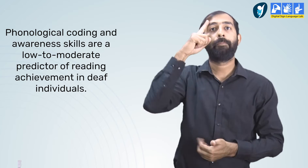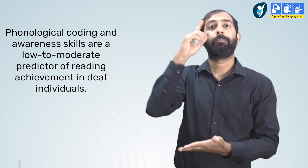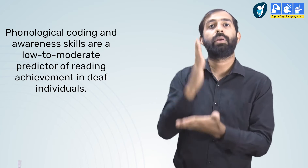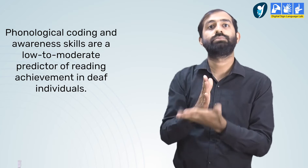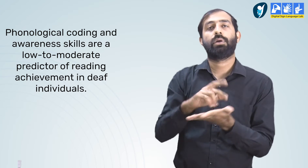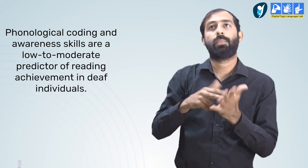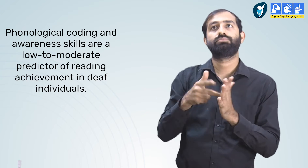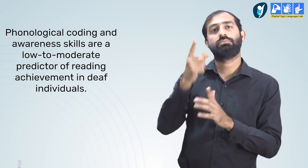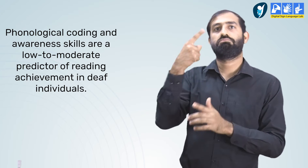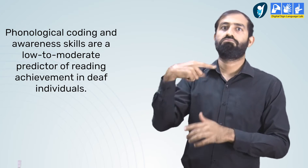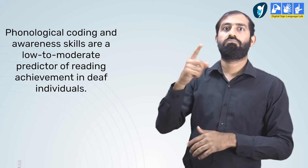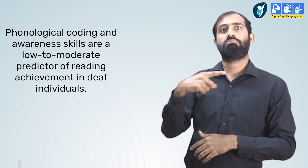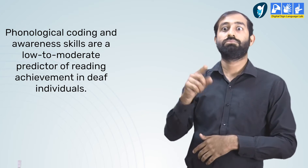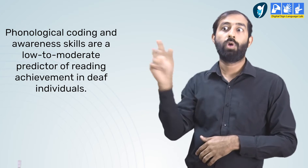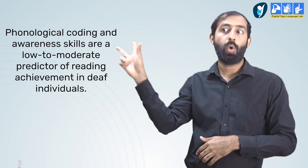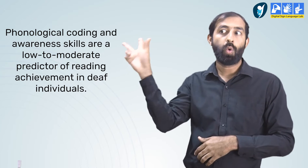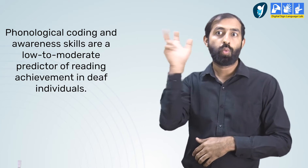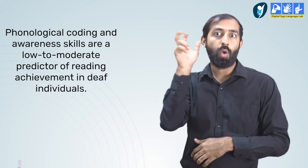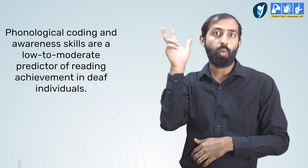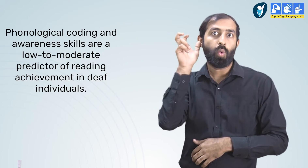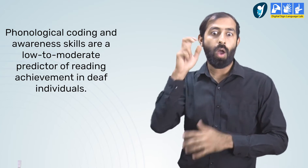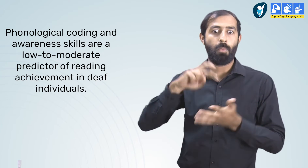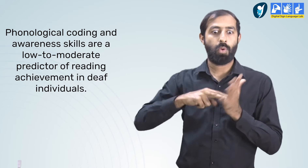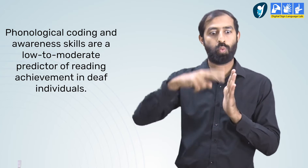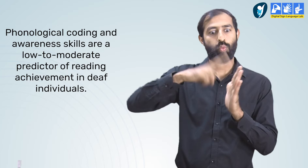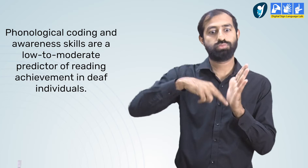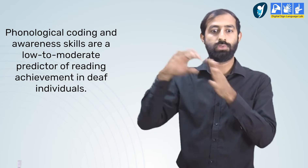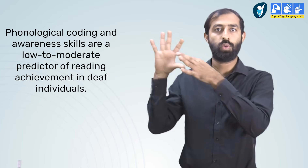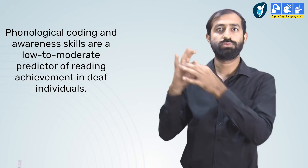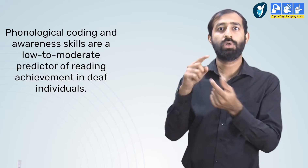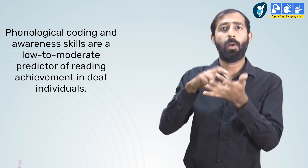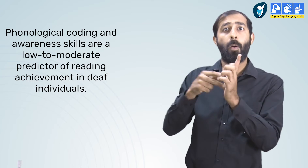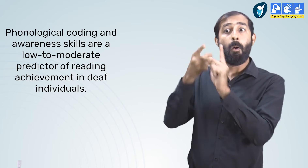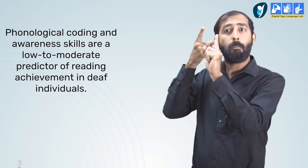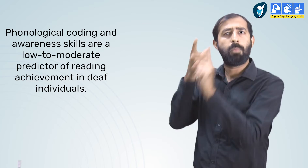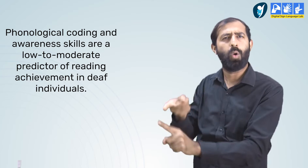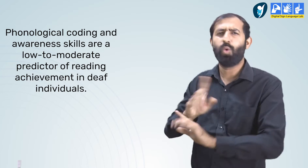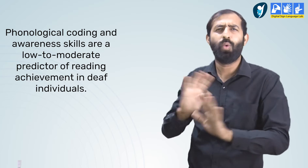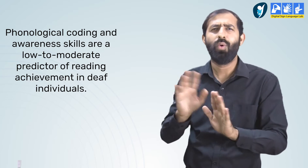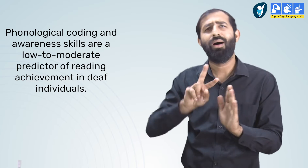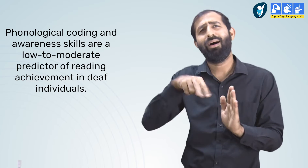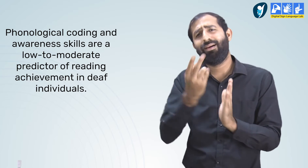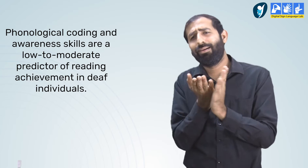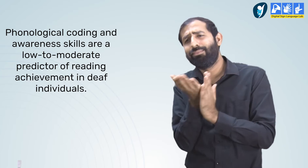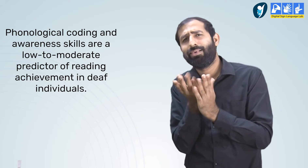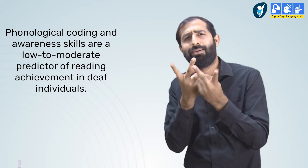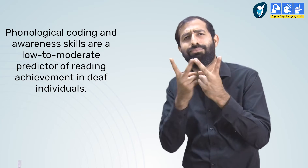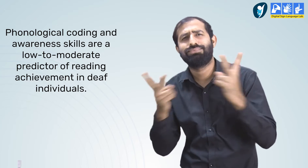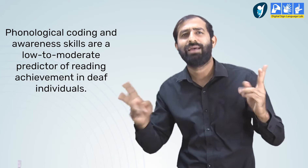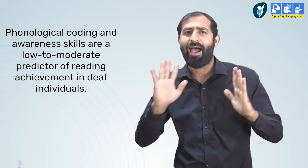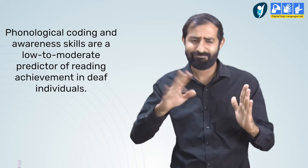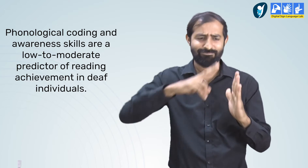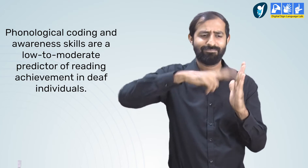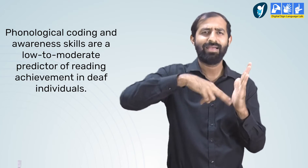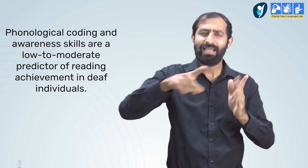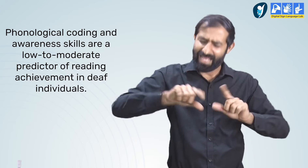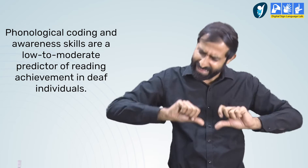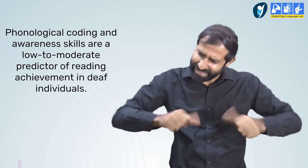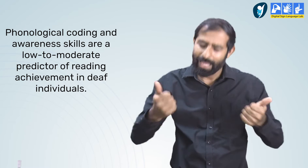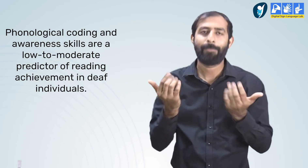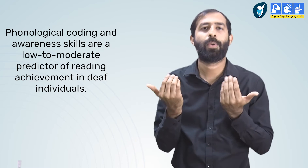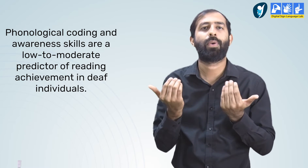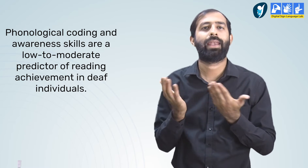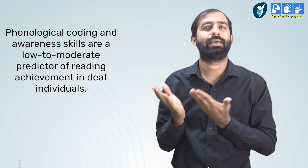That's why it cannot be read only by listening. But it can be read in many other ways as well.